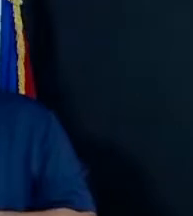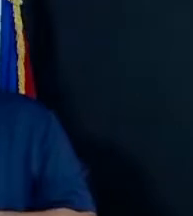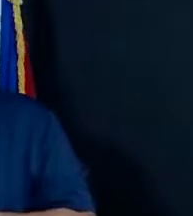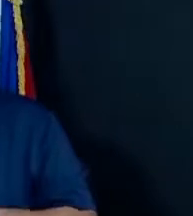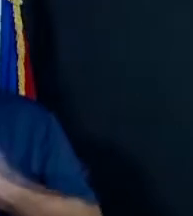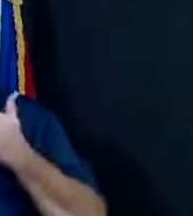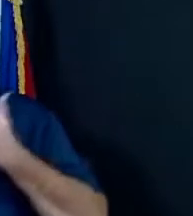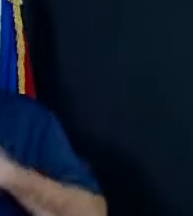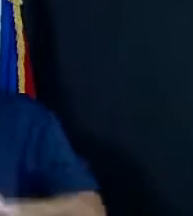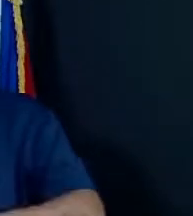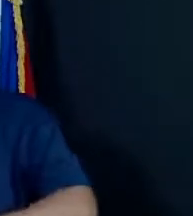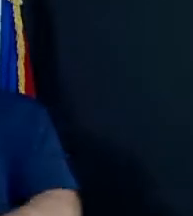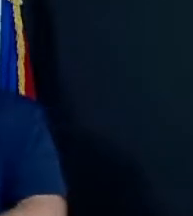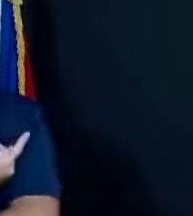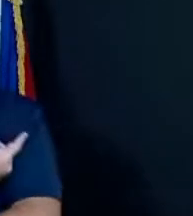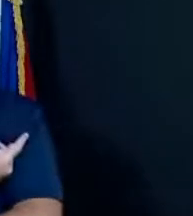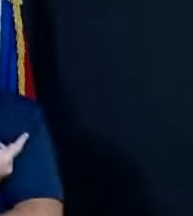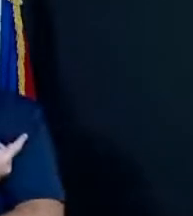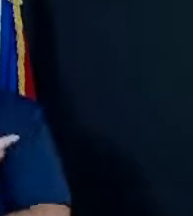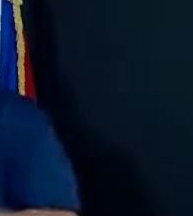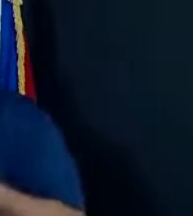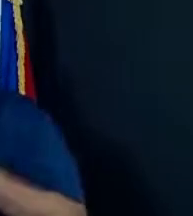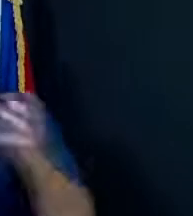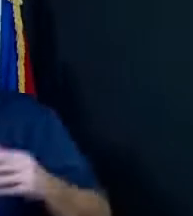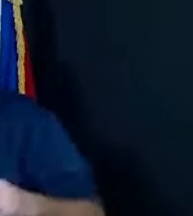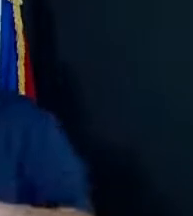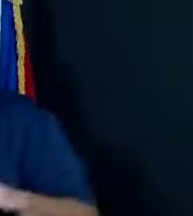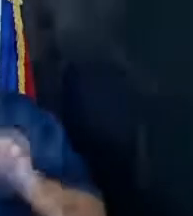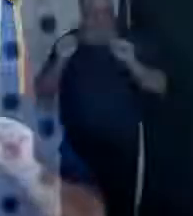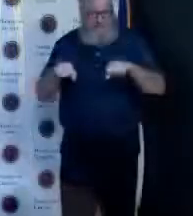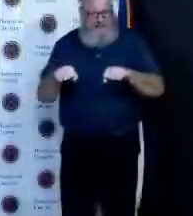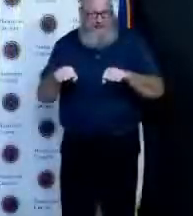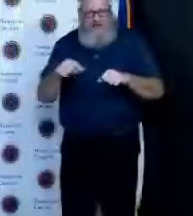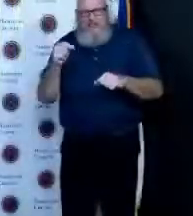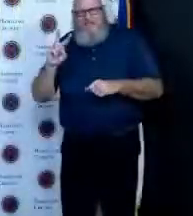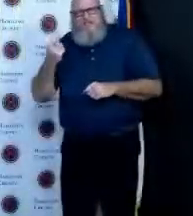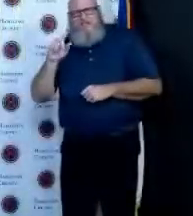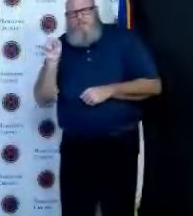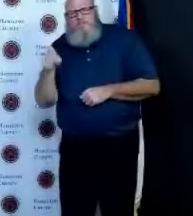part of your question yes the characteristics of the vaccine such as cold chain how does that